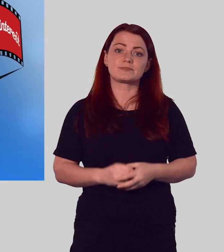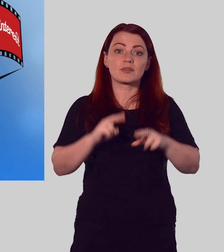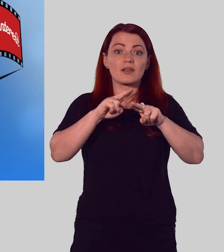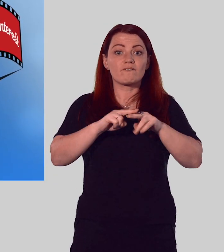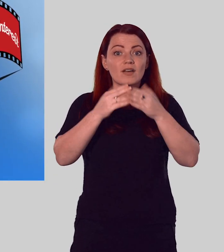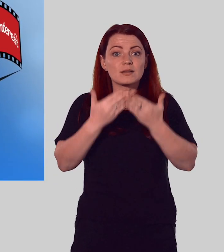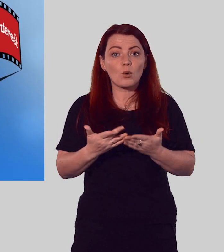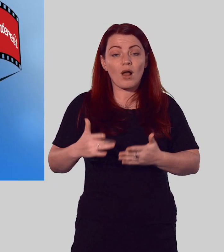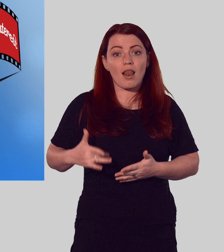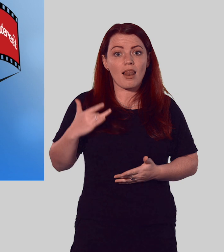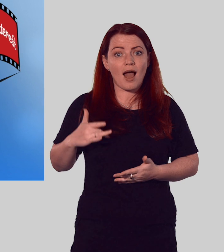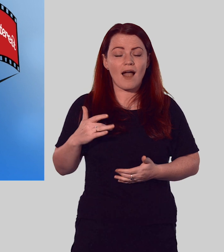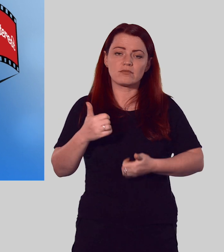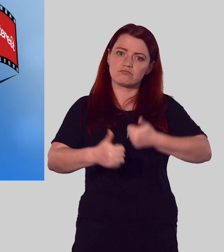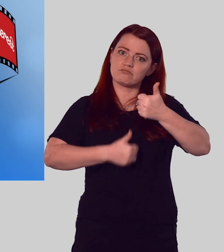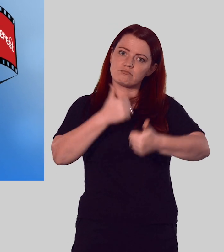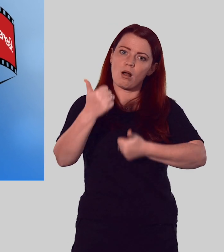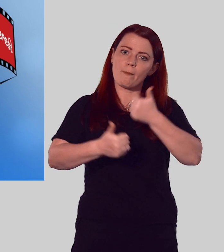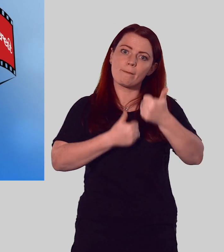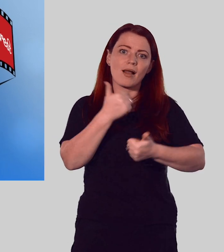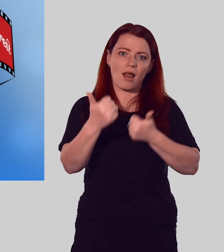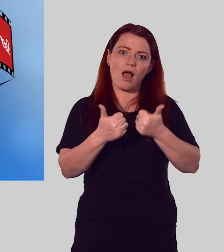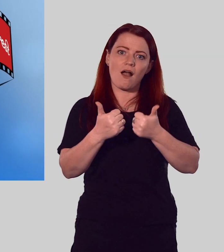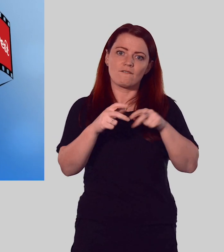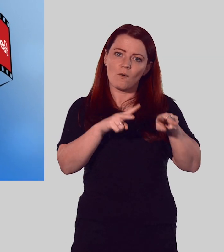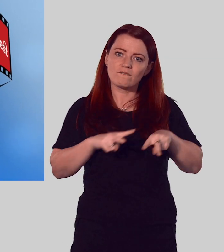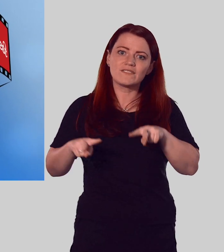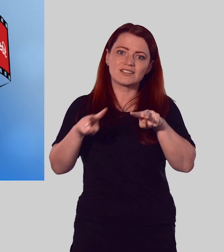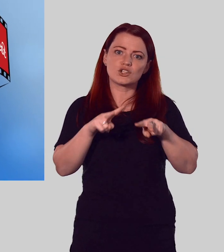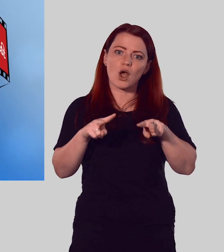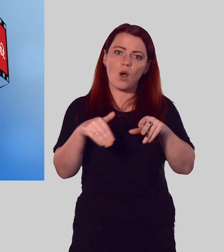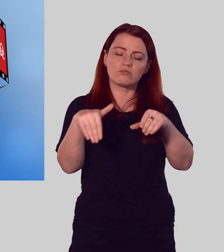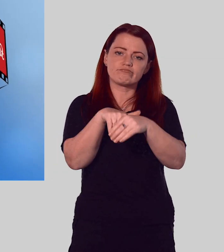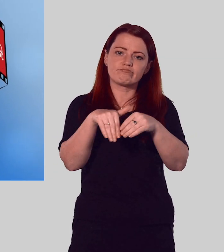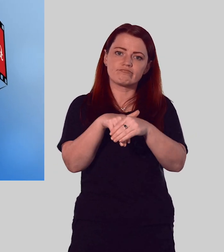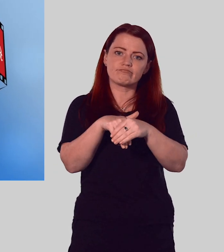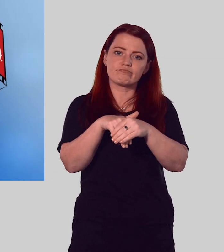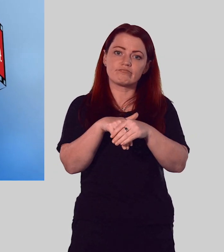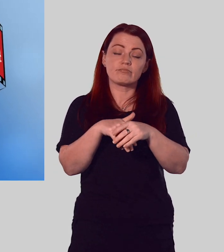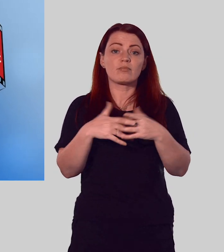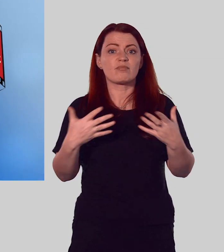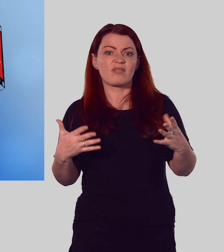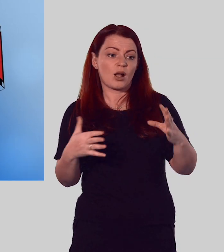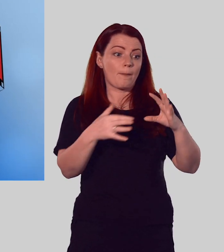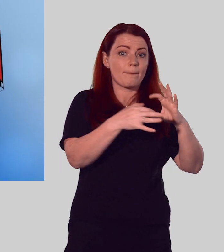distribution method for video based content although combining it with a Facebook watch party encourages